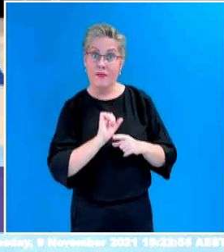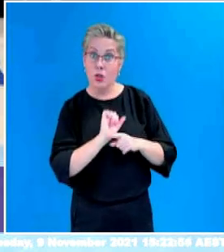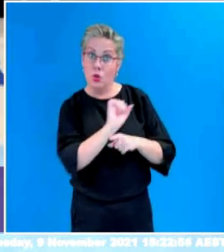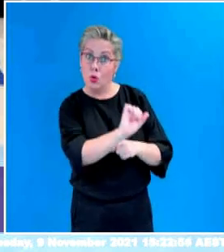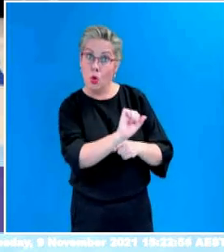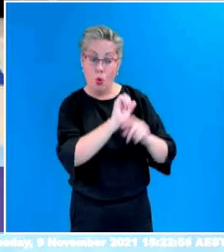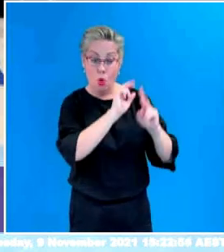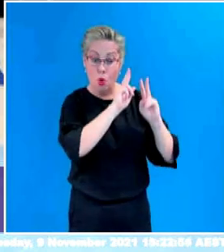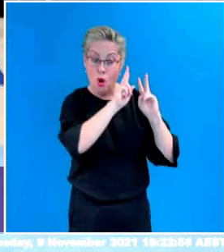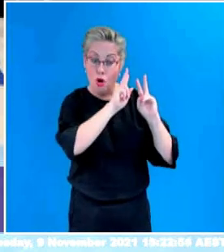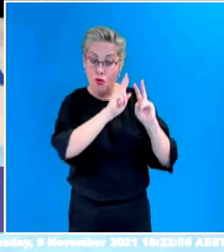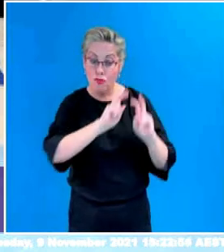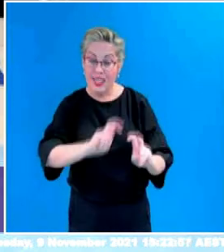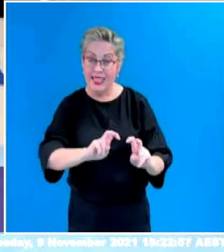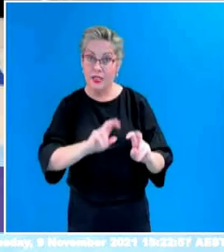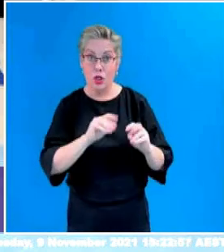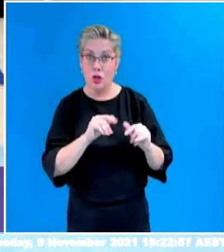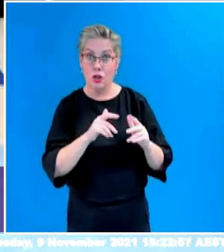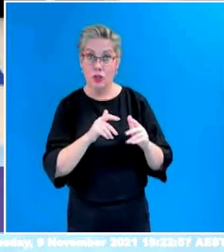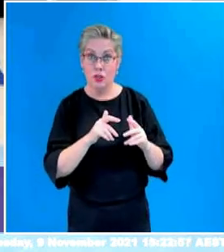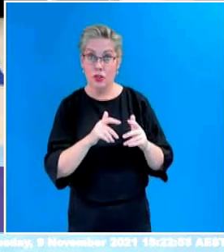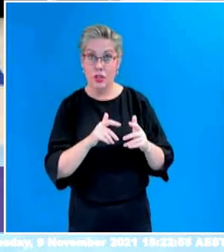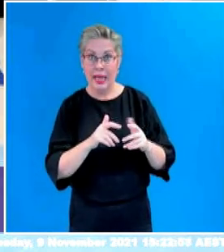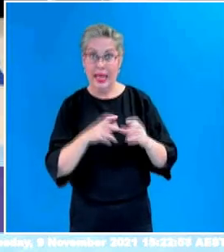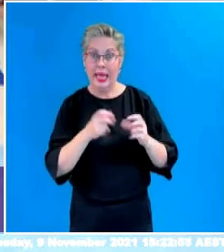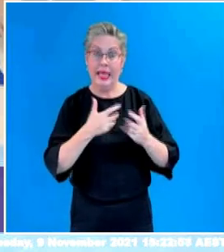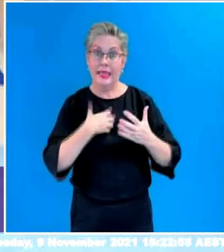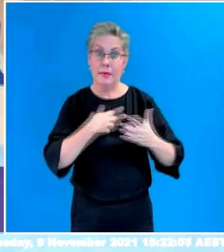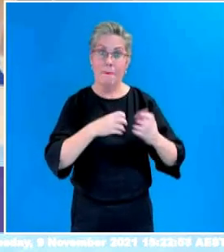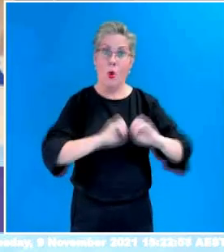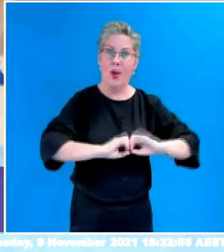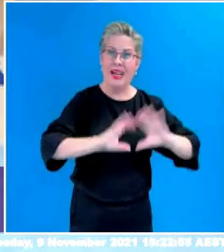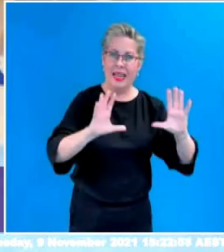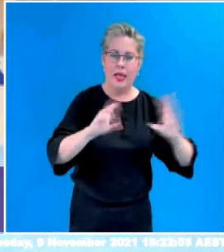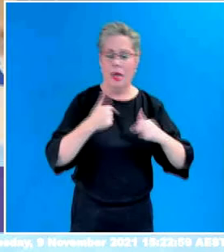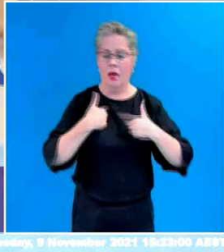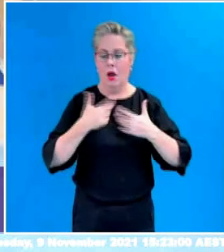concerned with, I can't speak to that, I don't know enough about the literature.